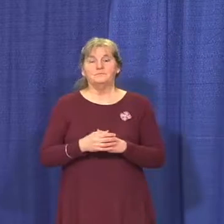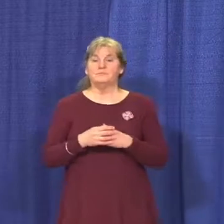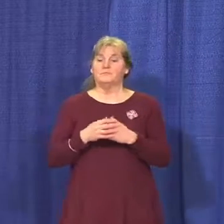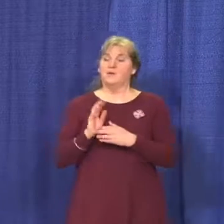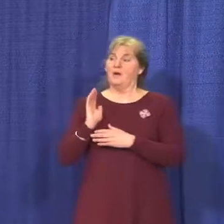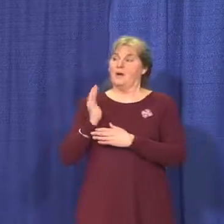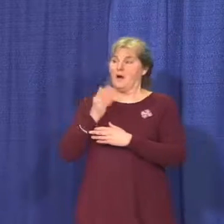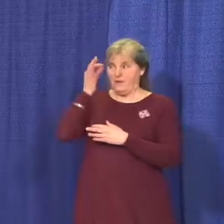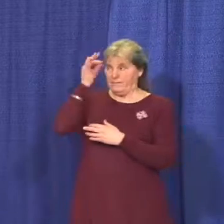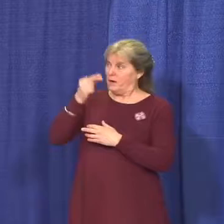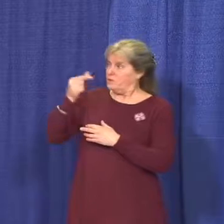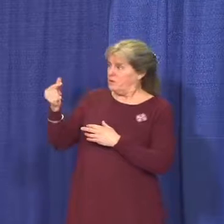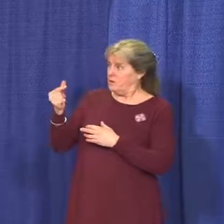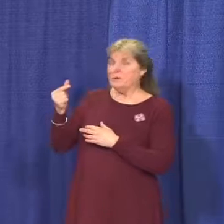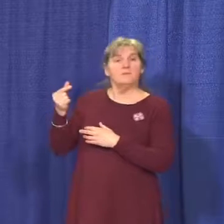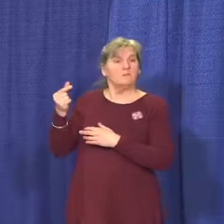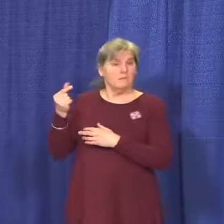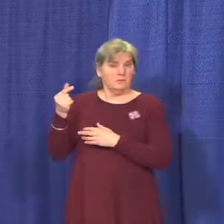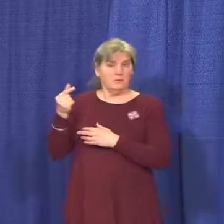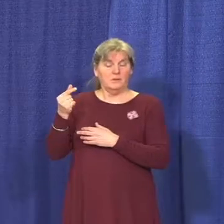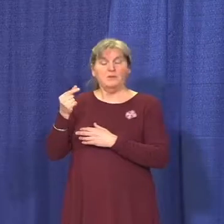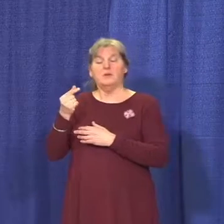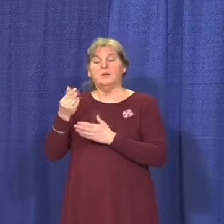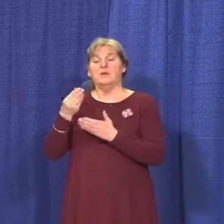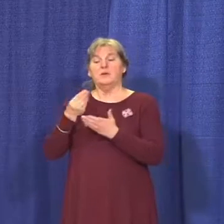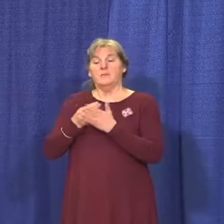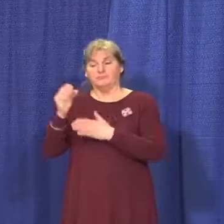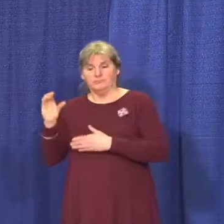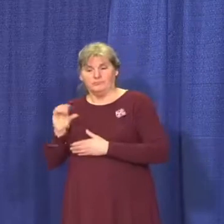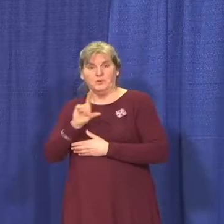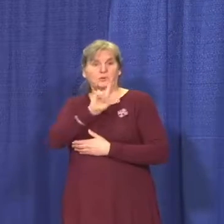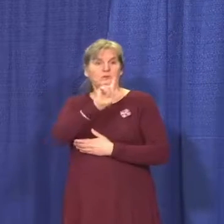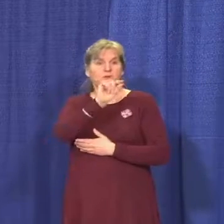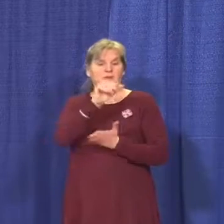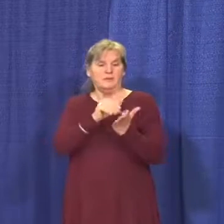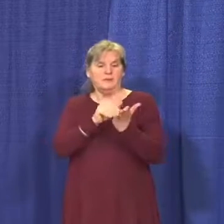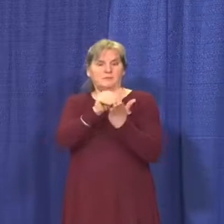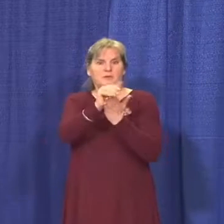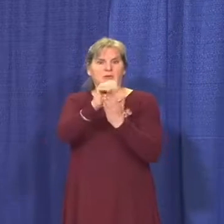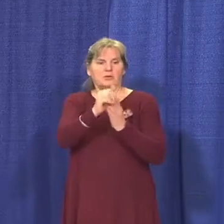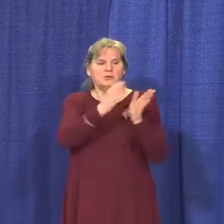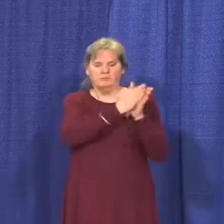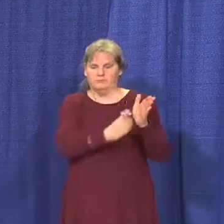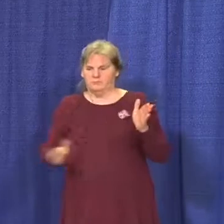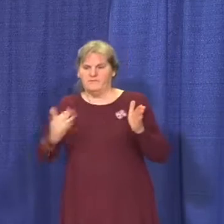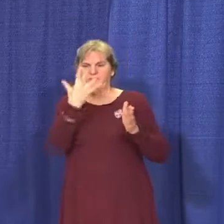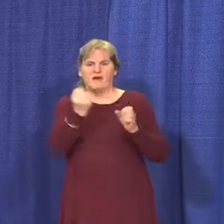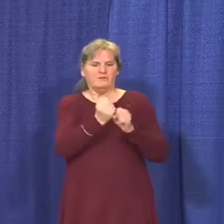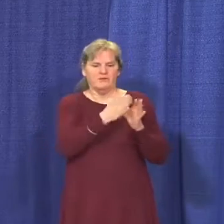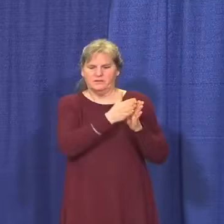Our government is providing $20 million over the next five years to help support the